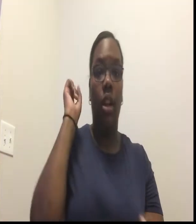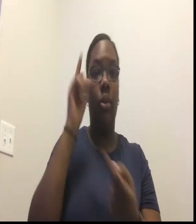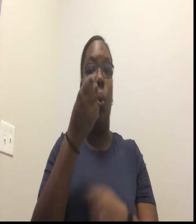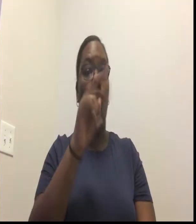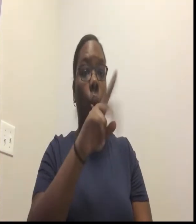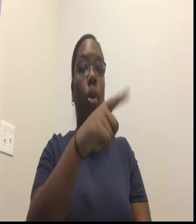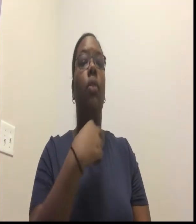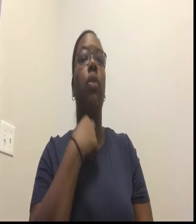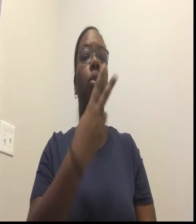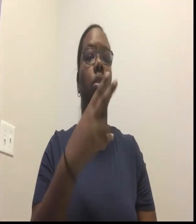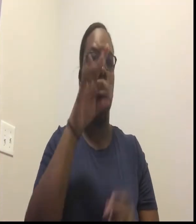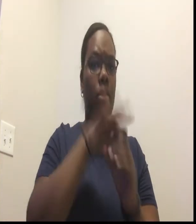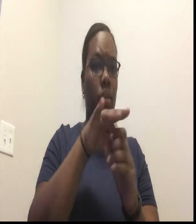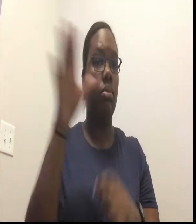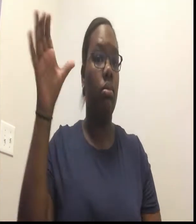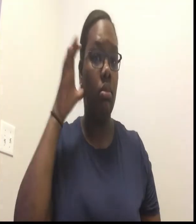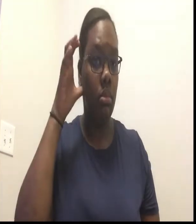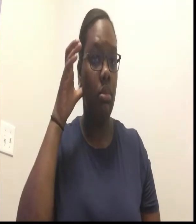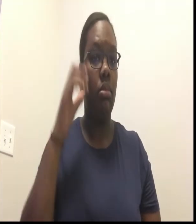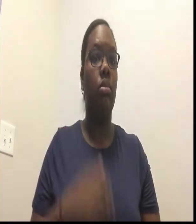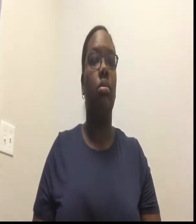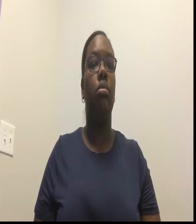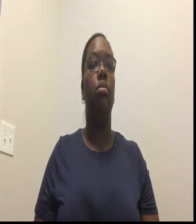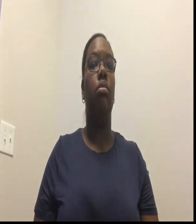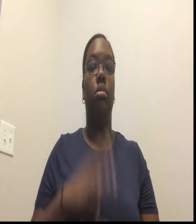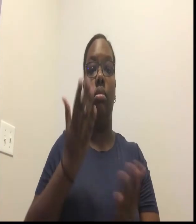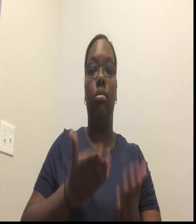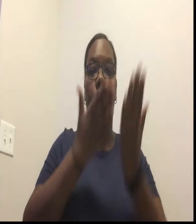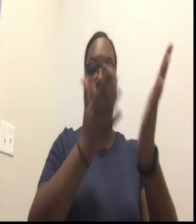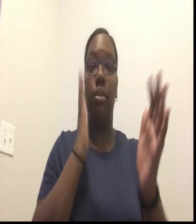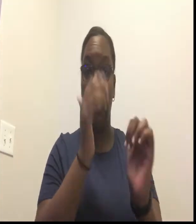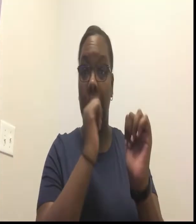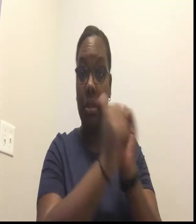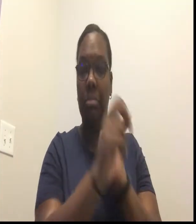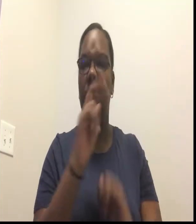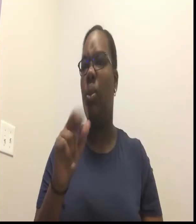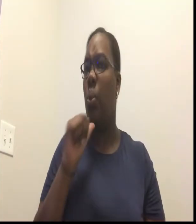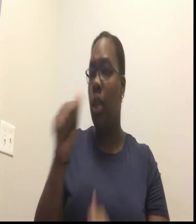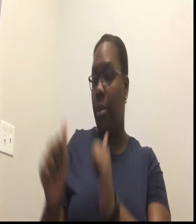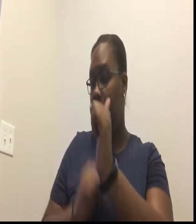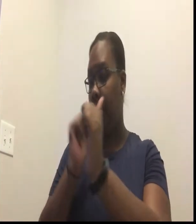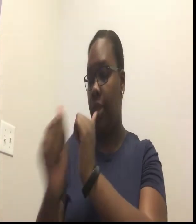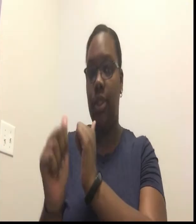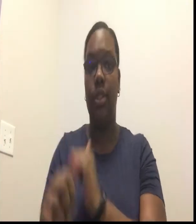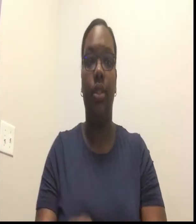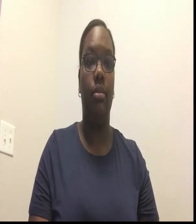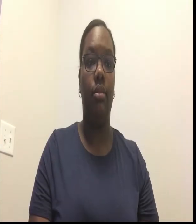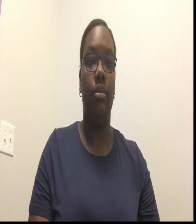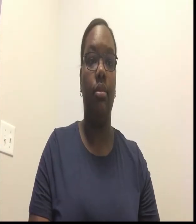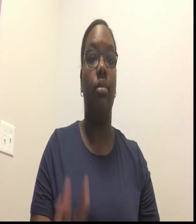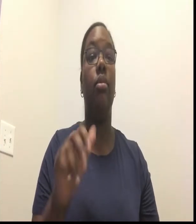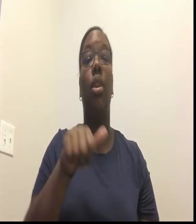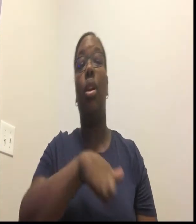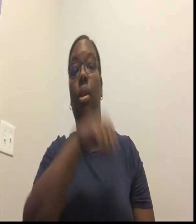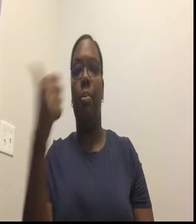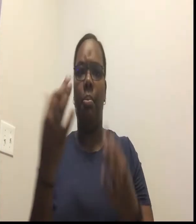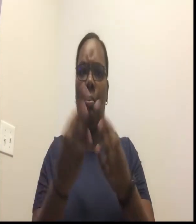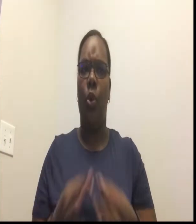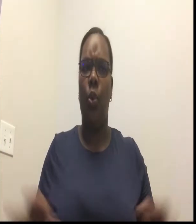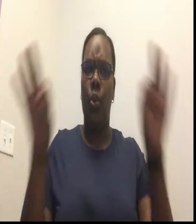are counted or the voice votes are heard and the motion will pass or not pass.